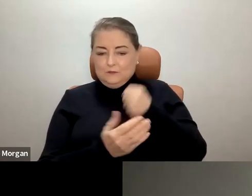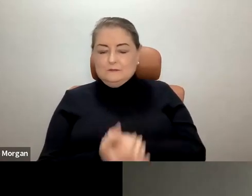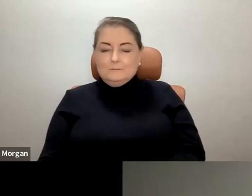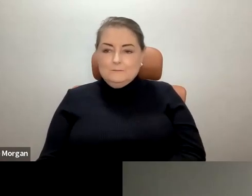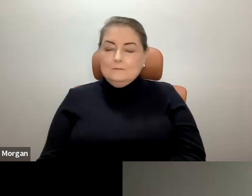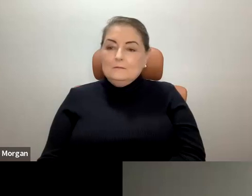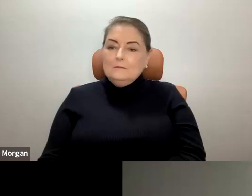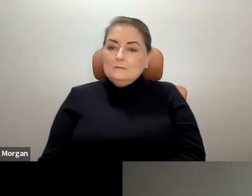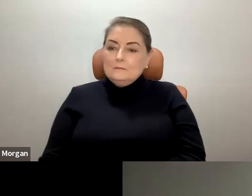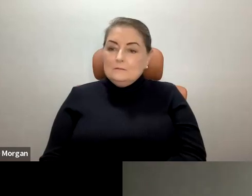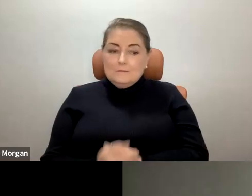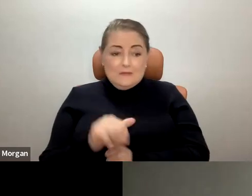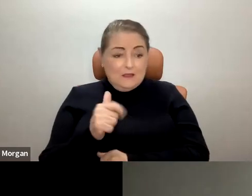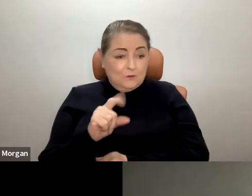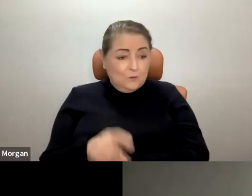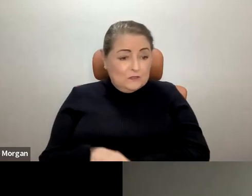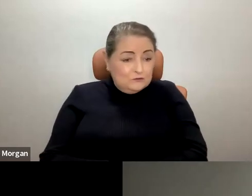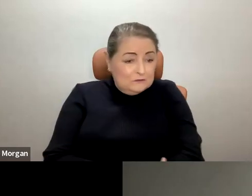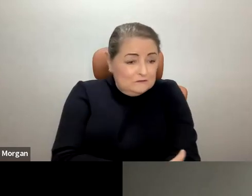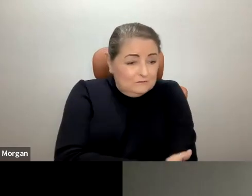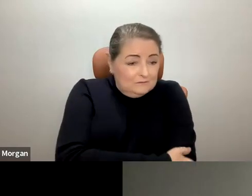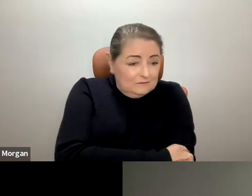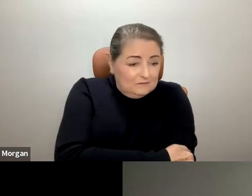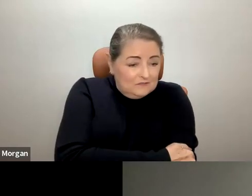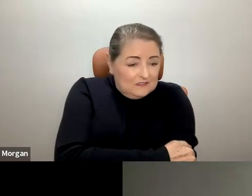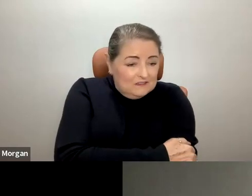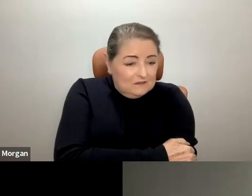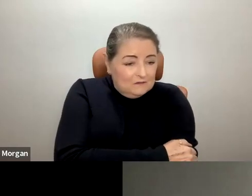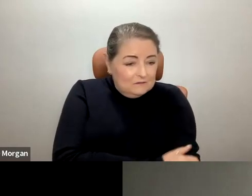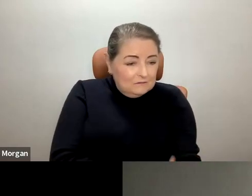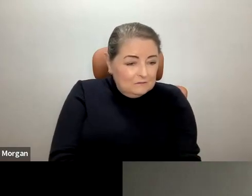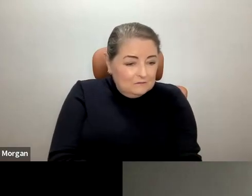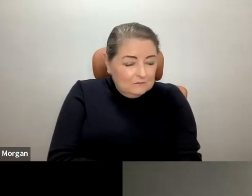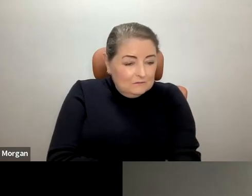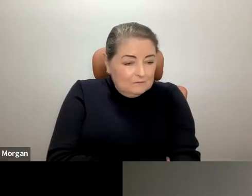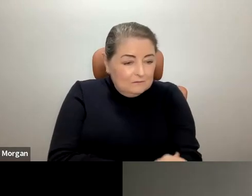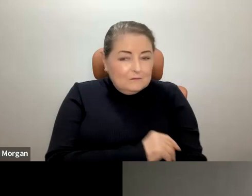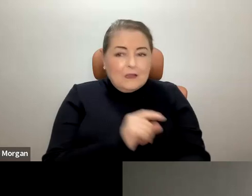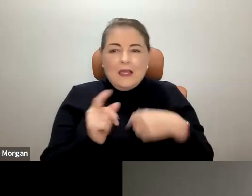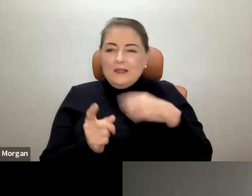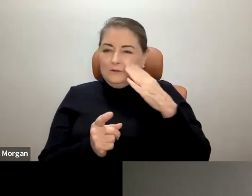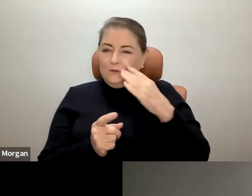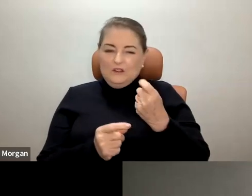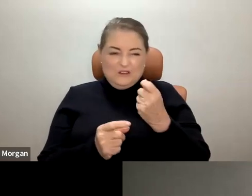Do we have any other questions out there? I know that there's been a Just a little bit of dialog, some